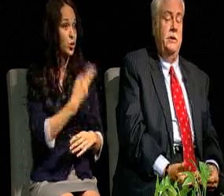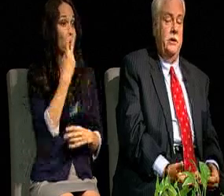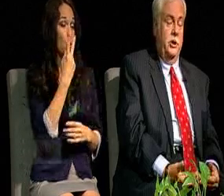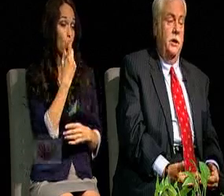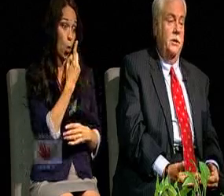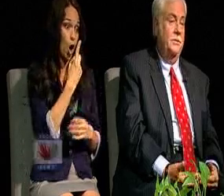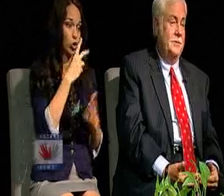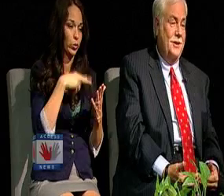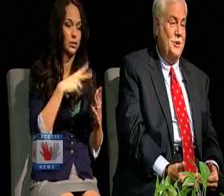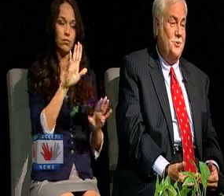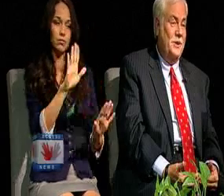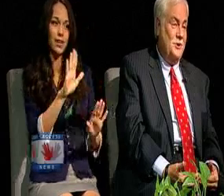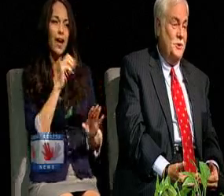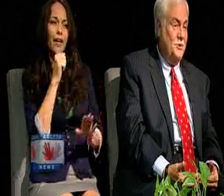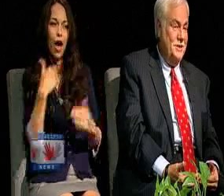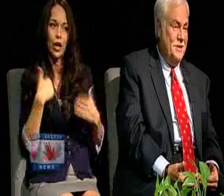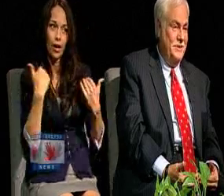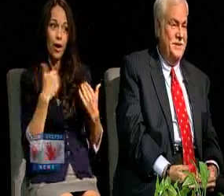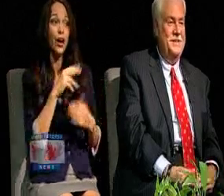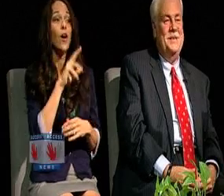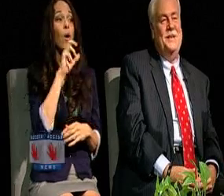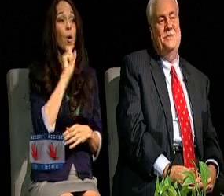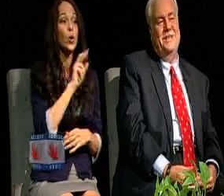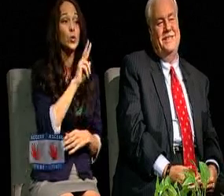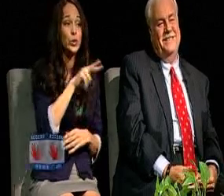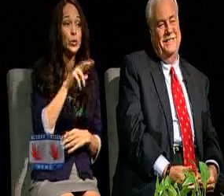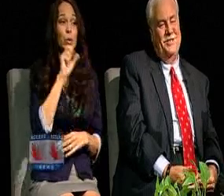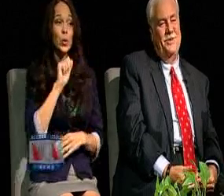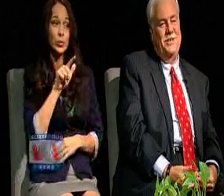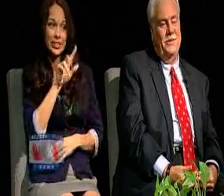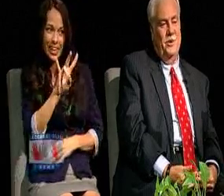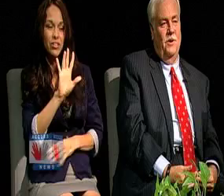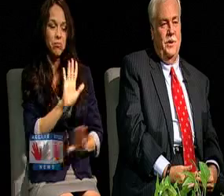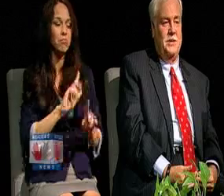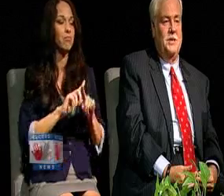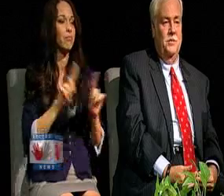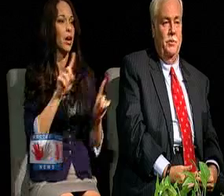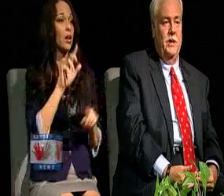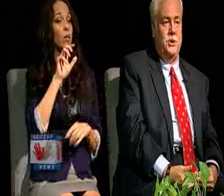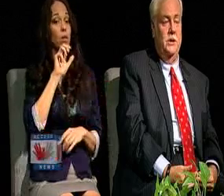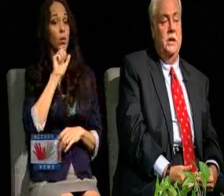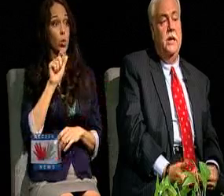not young, actually 22 and 27, but the 27-year-old gets his information